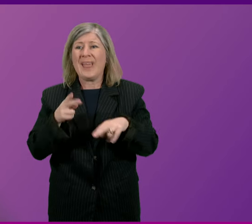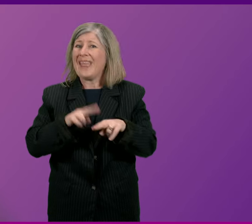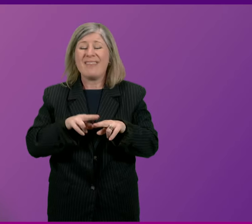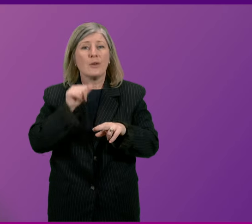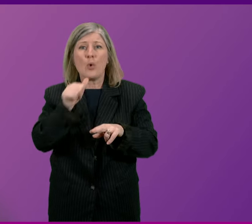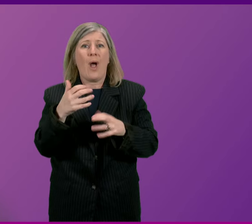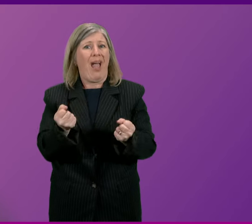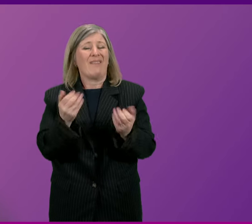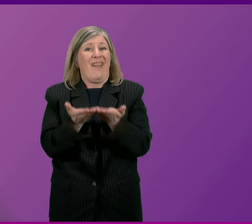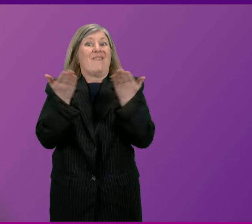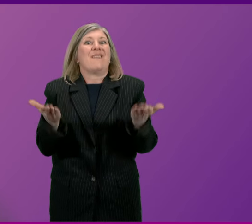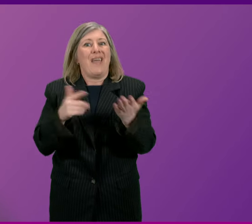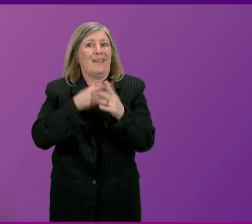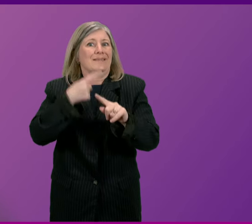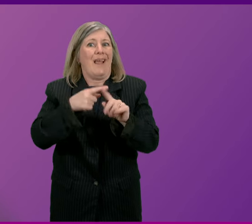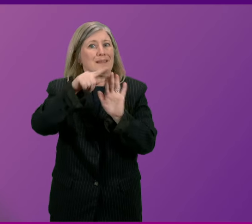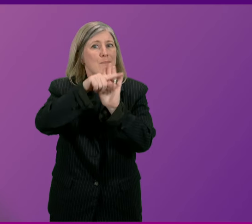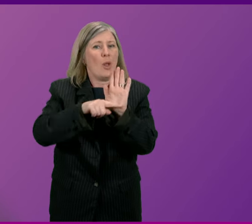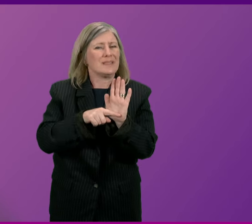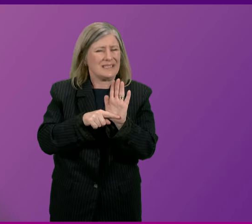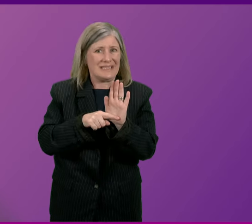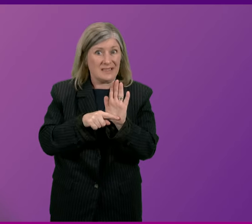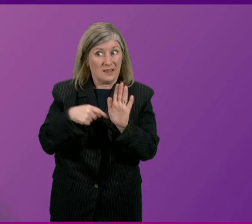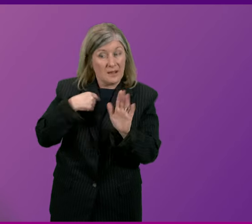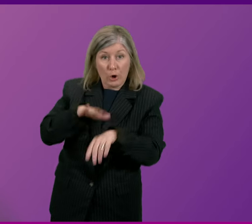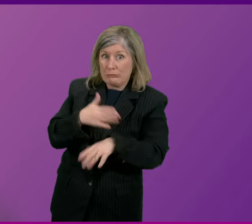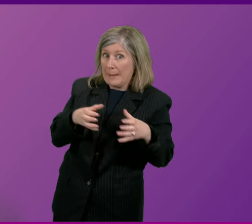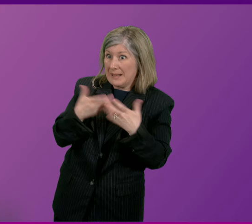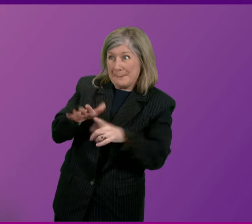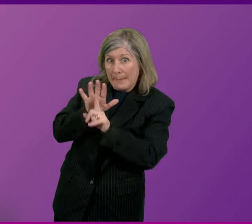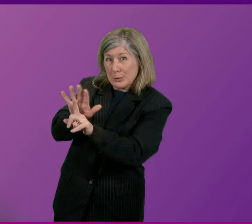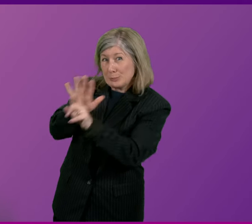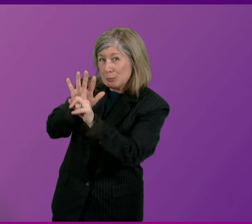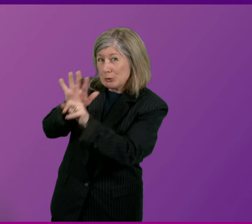repeatedly had to push the SNP into supporting, those things simply could not have happened.